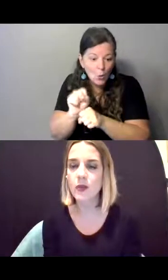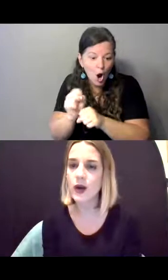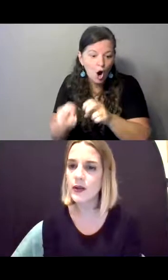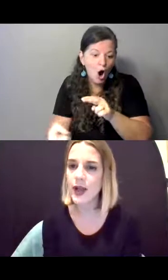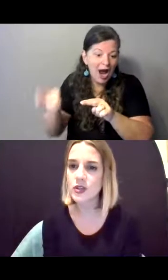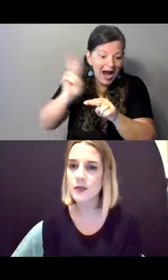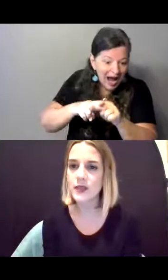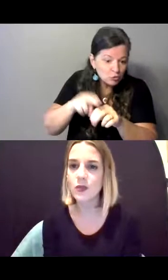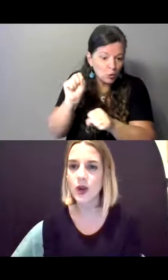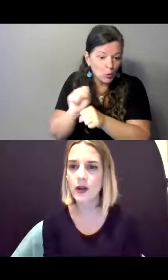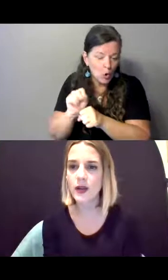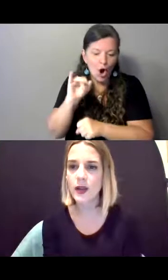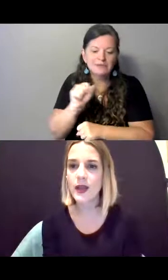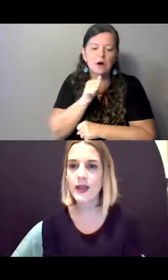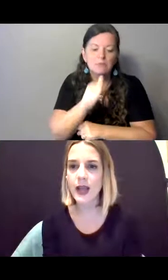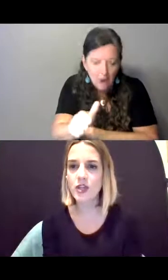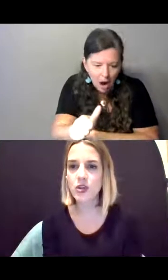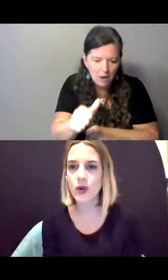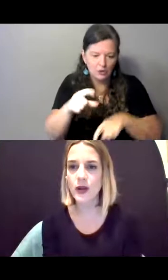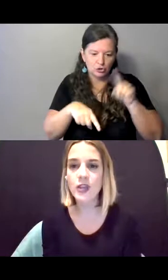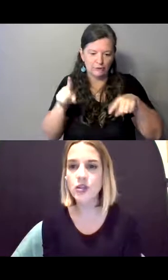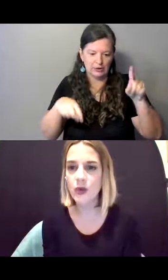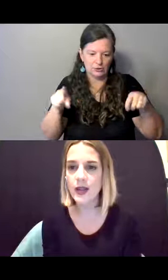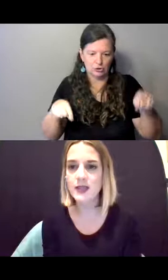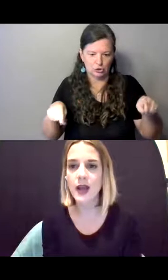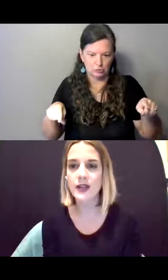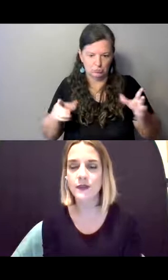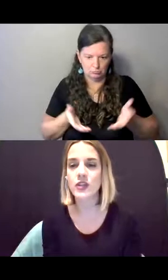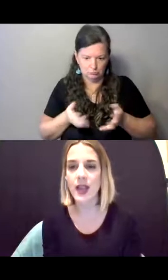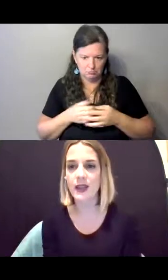Well, actually busy work is extra work. Extra work is not differentiating.